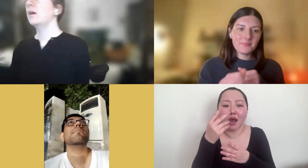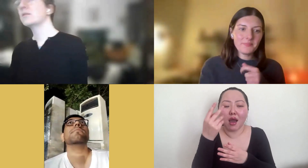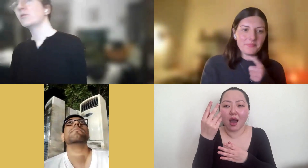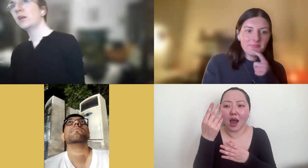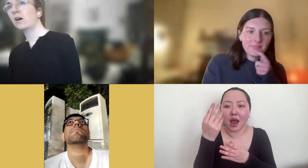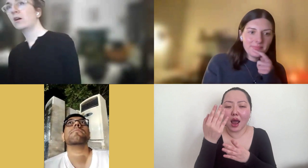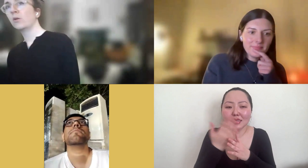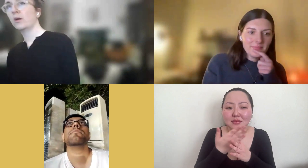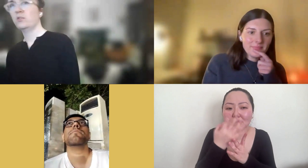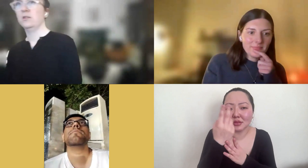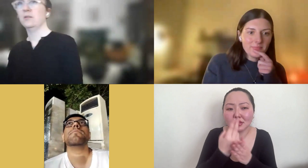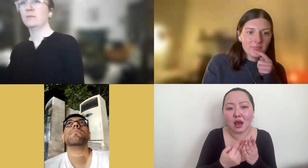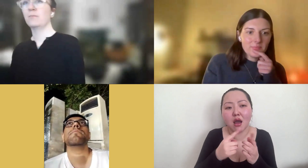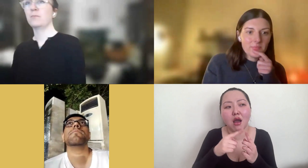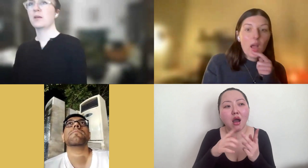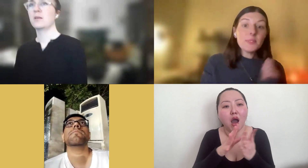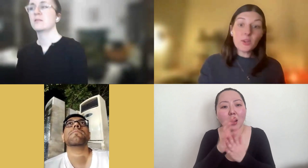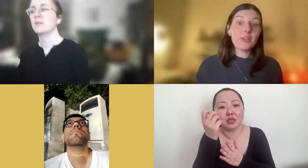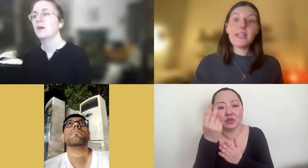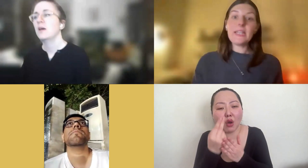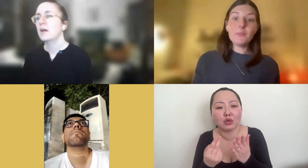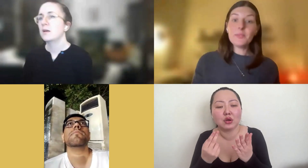It is a really hard question. I'm sorry.